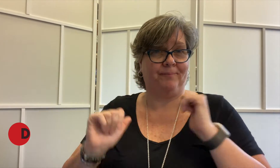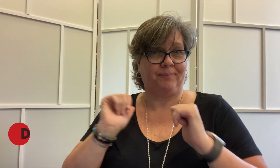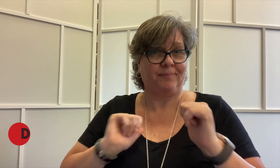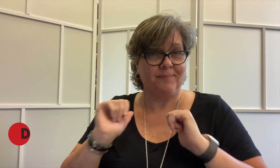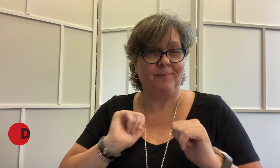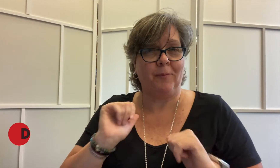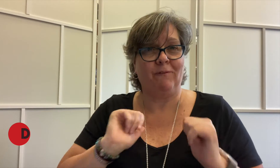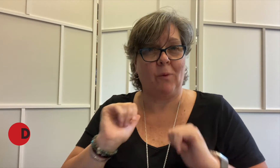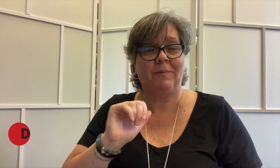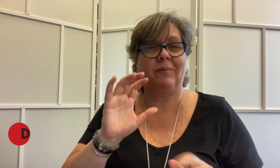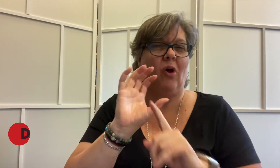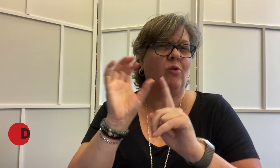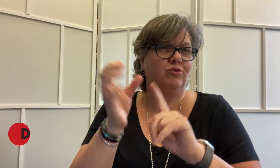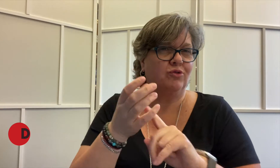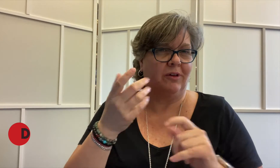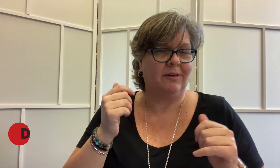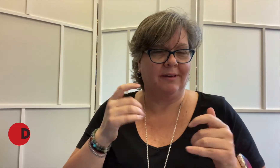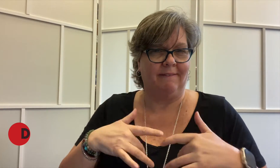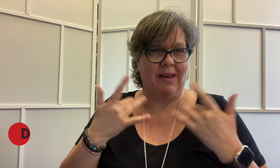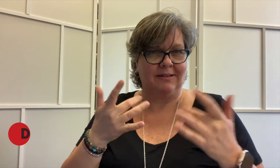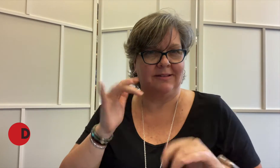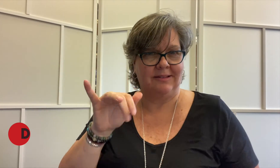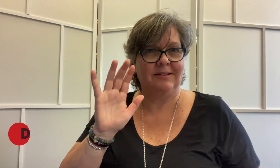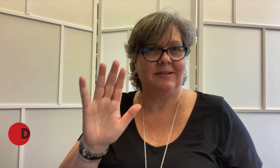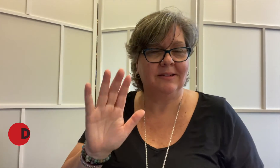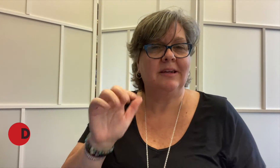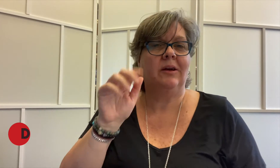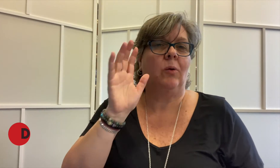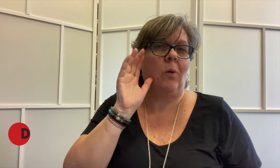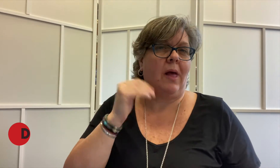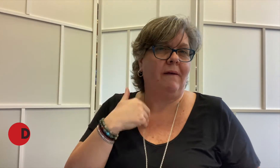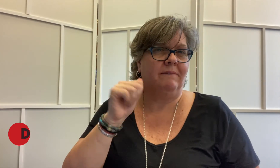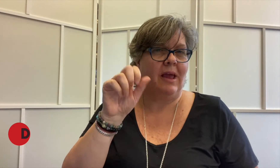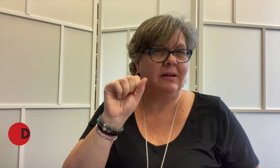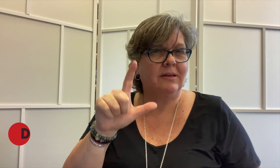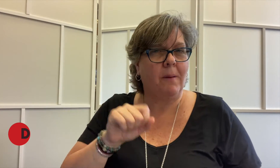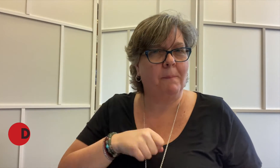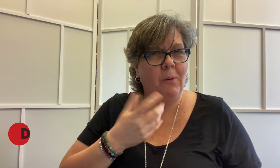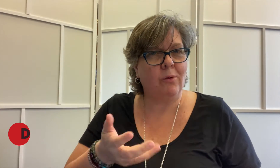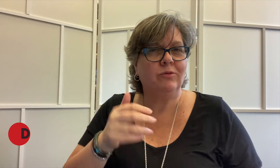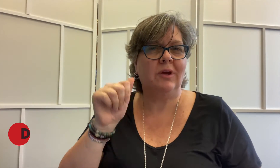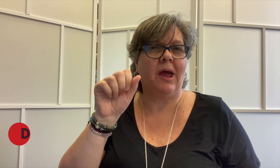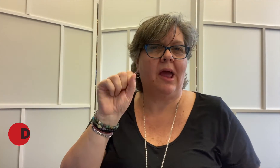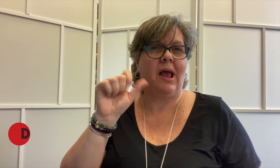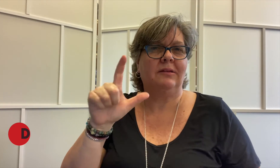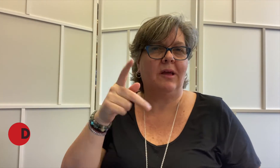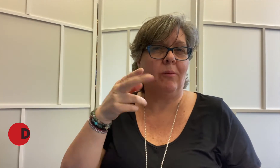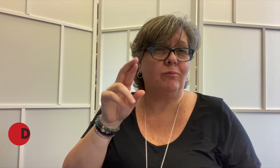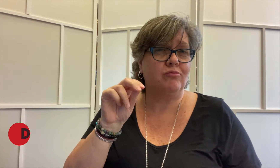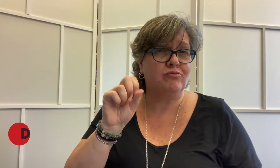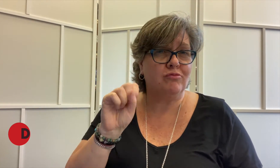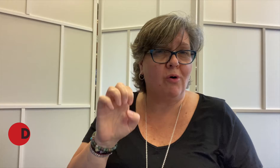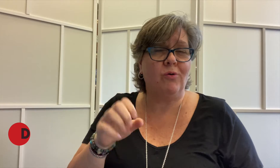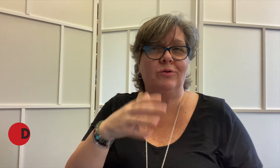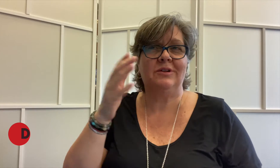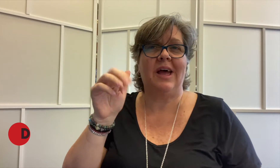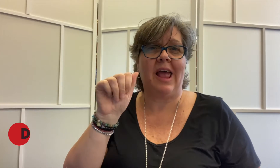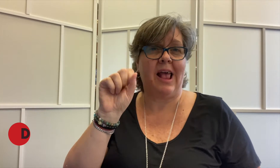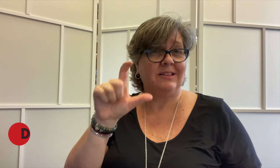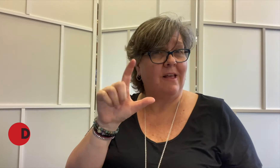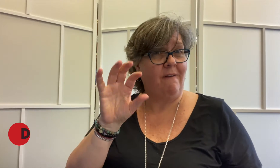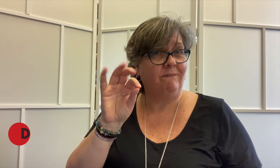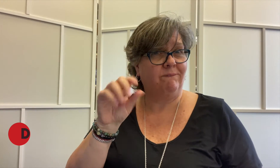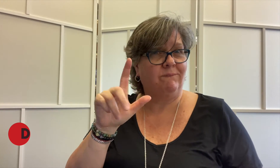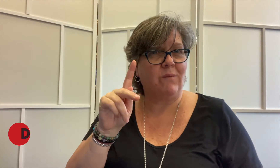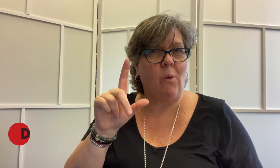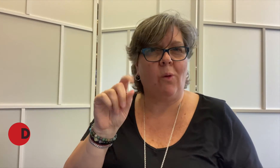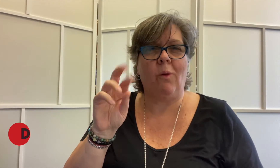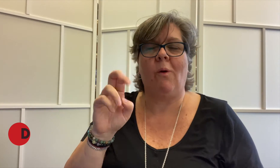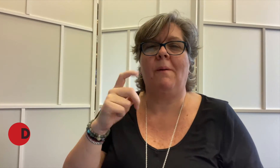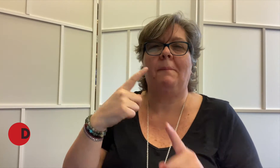Cultural events will have ASL Poetry, ASL Prose, ASL Folklore and